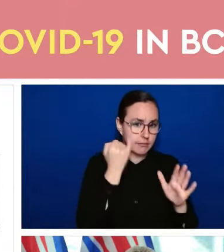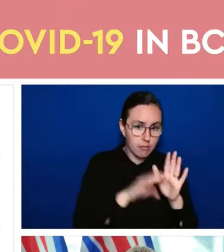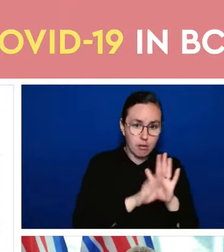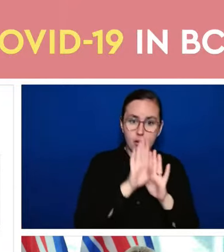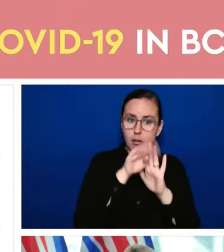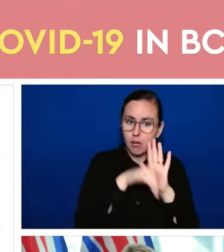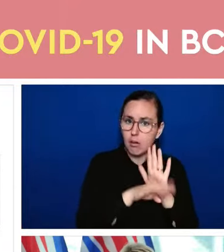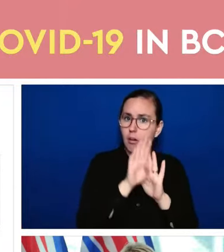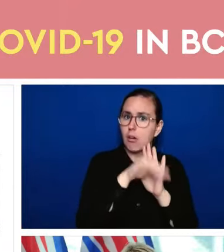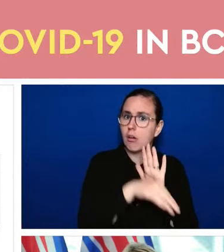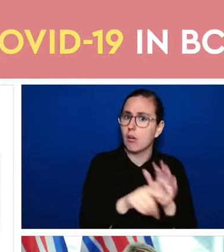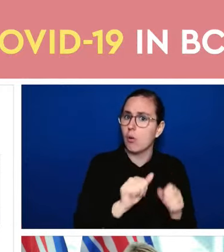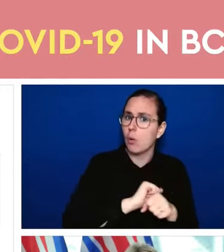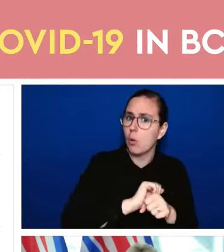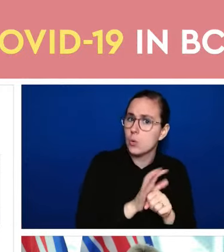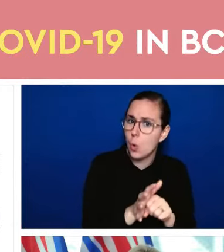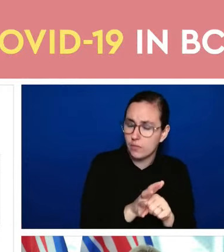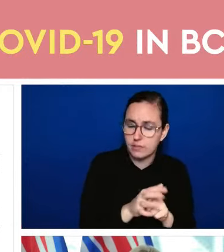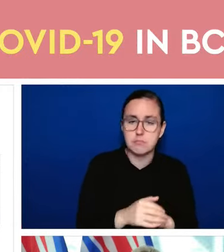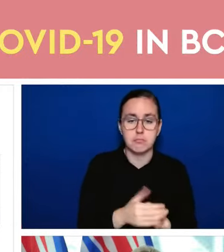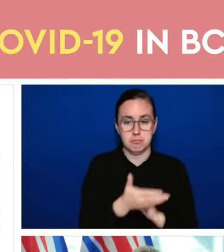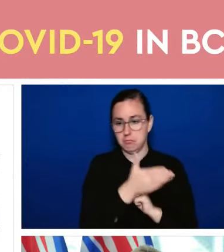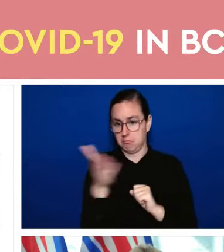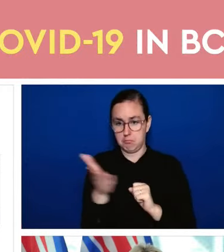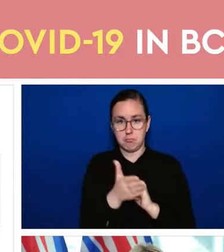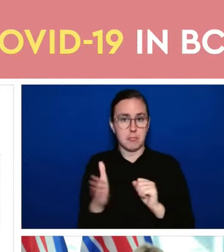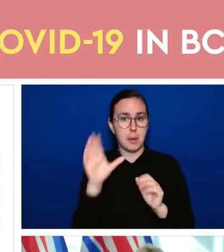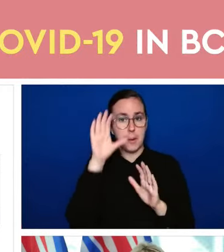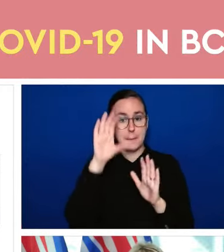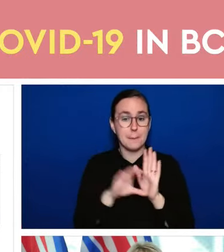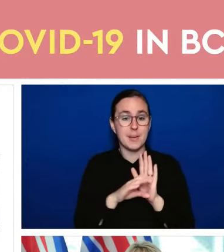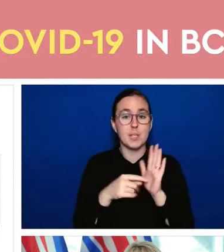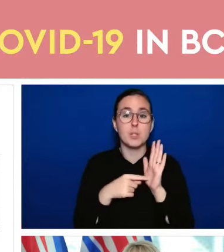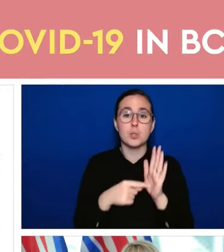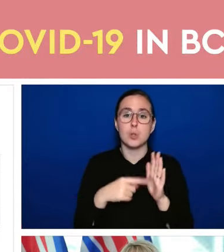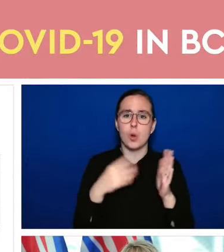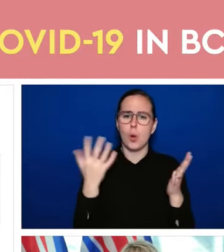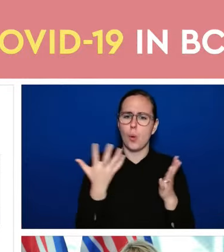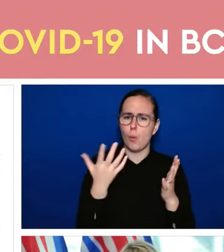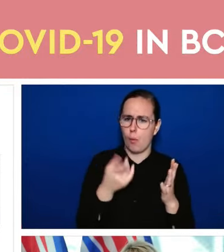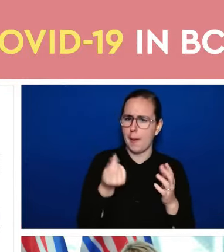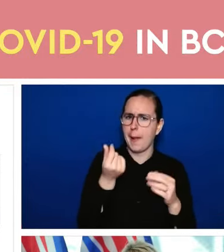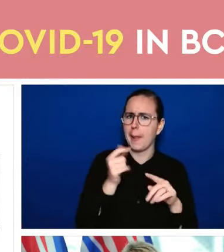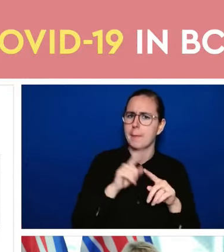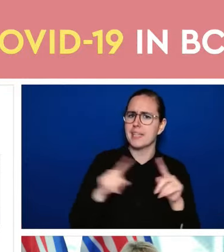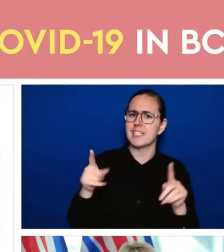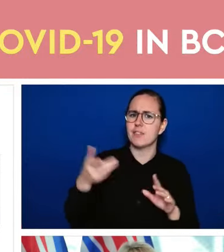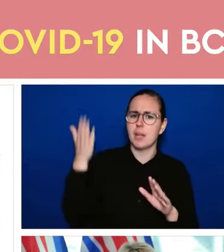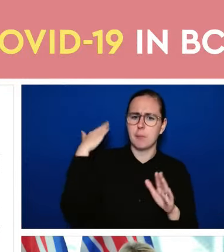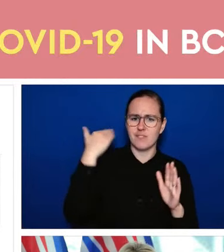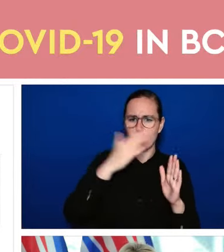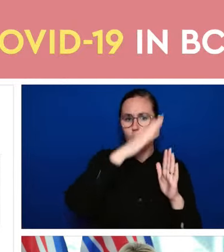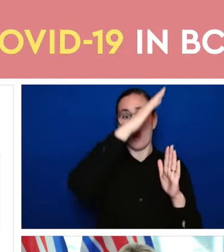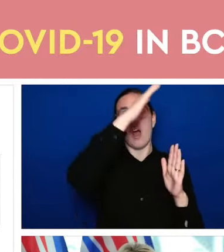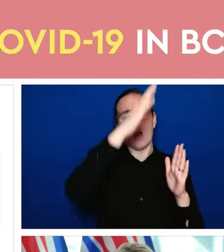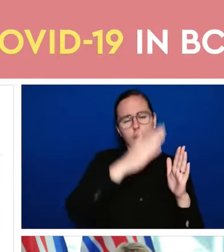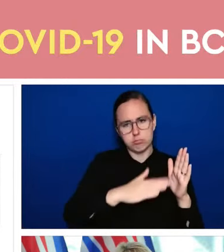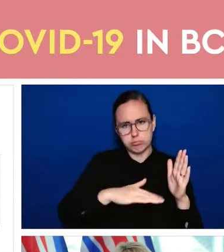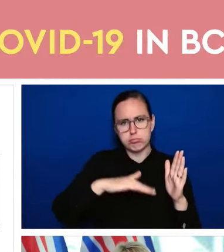we're showing a little bit different from what we should and the past and we're moving towards. A more interactive